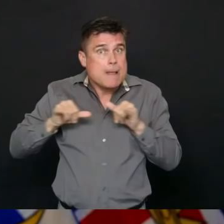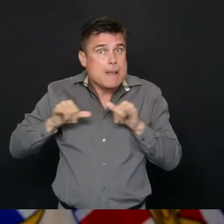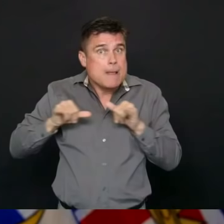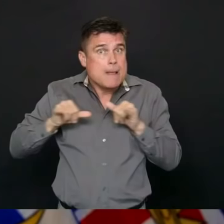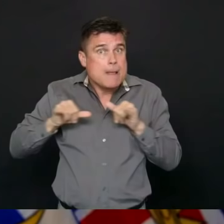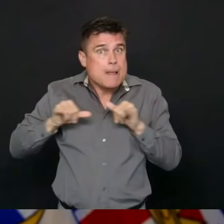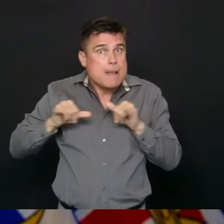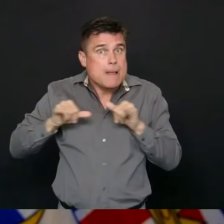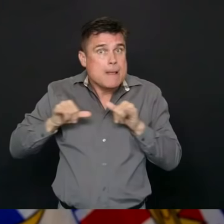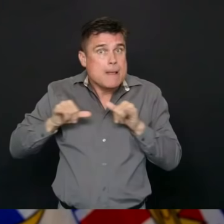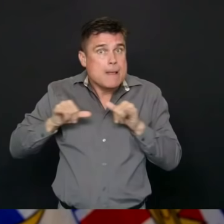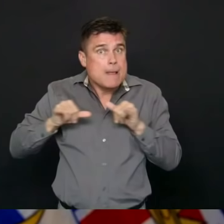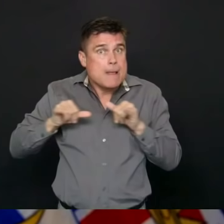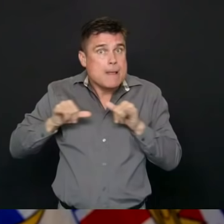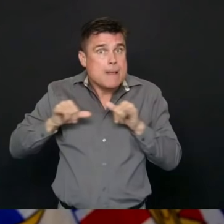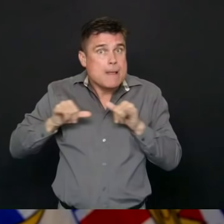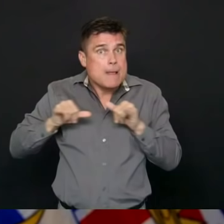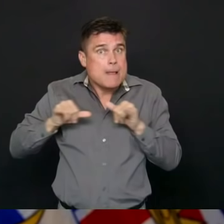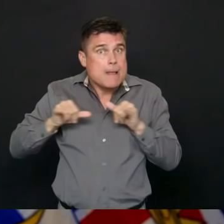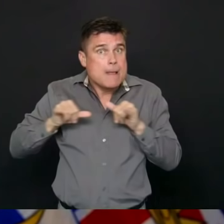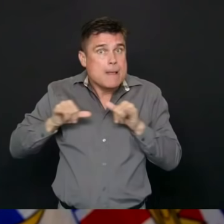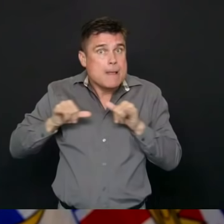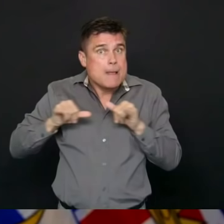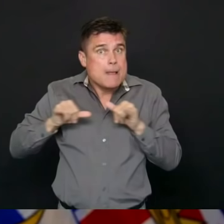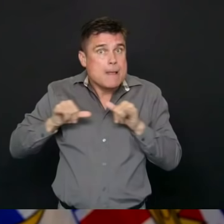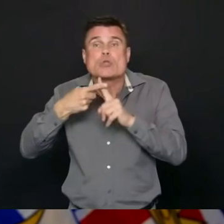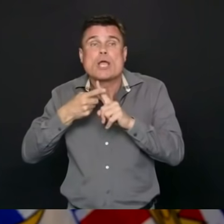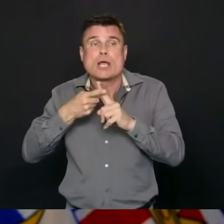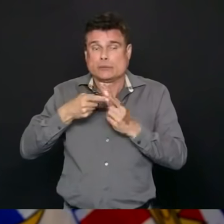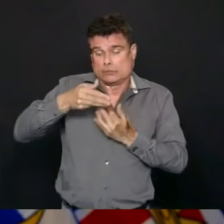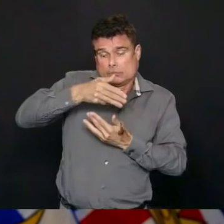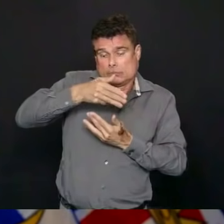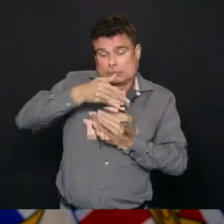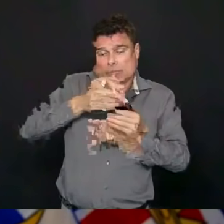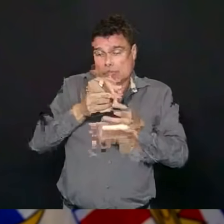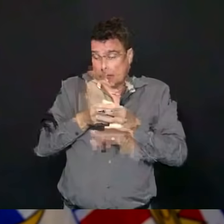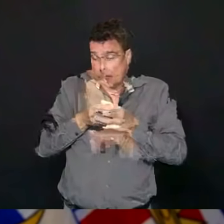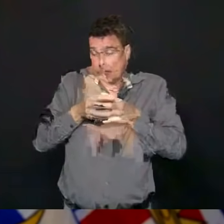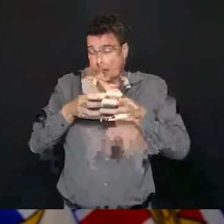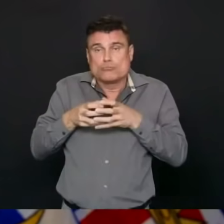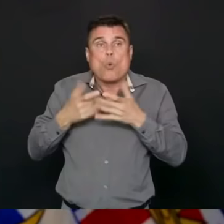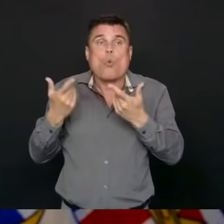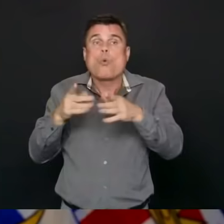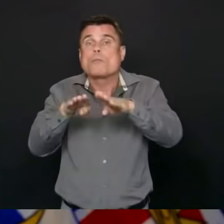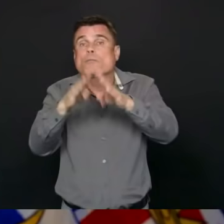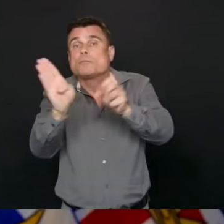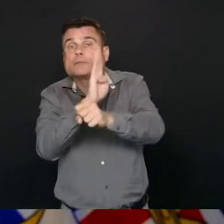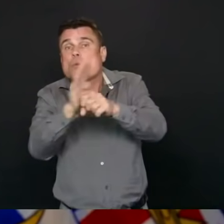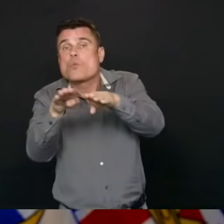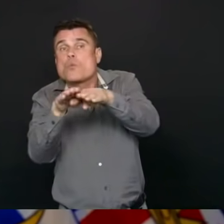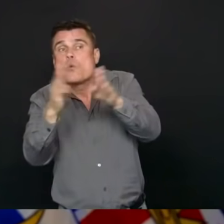everything will be open and back to normal. Just because it is allowed as well, doesn't mean that